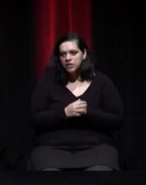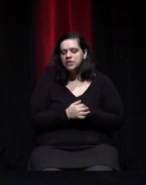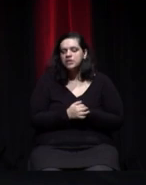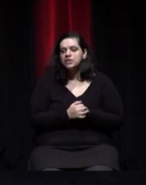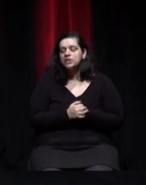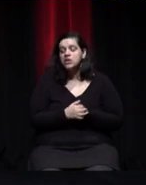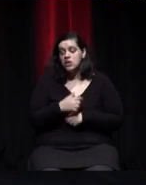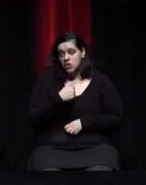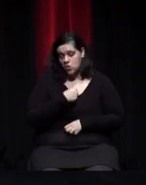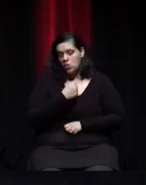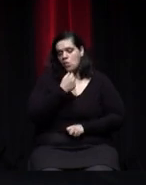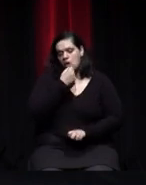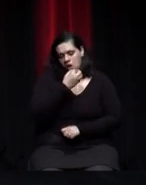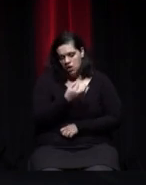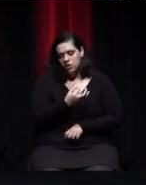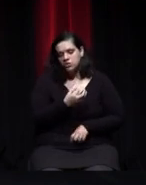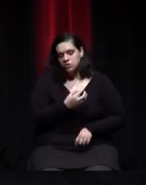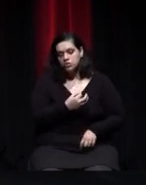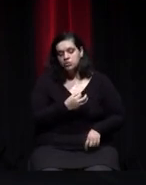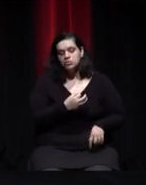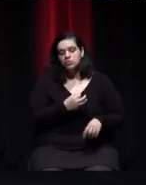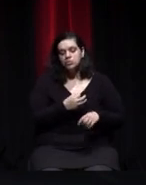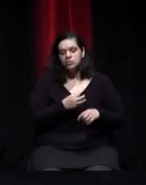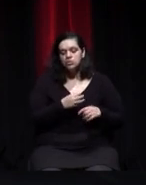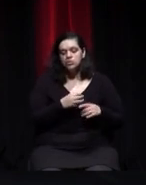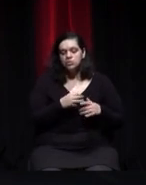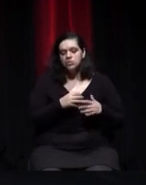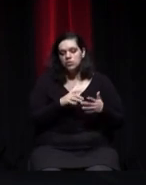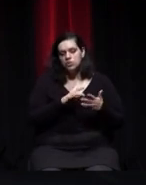I also think that social networks, like technology,